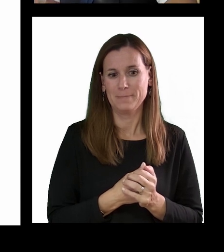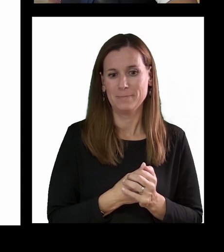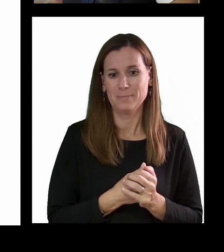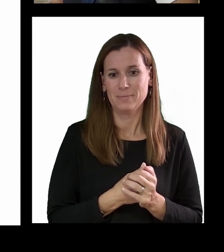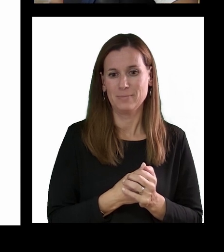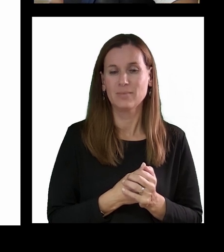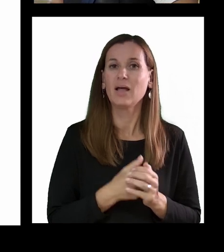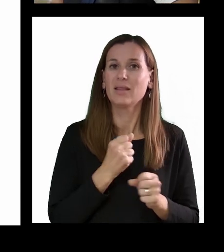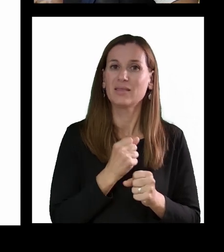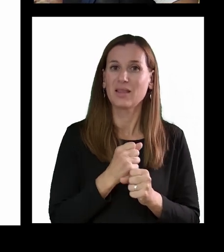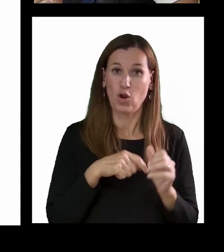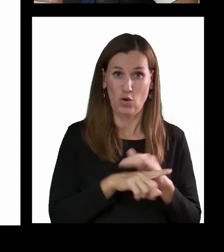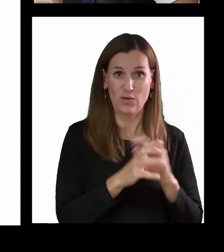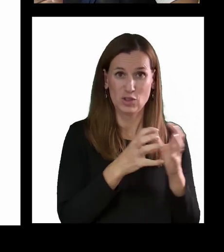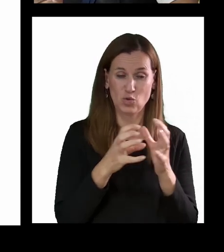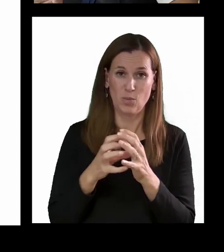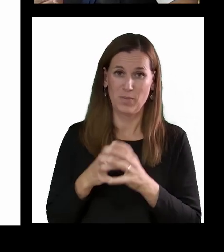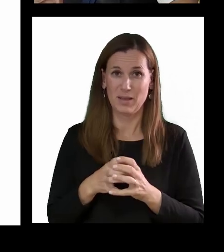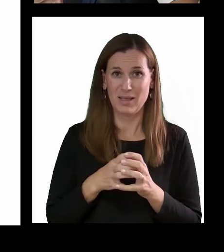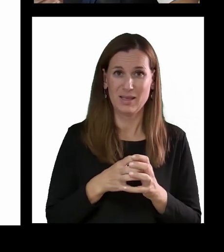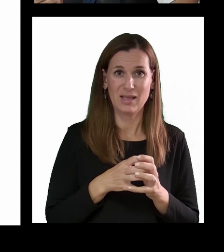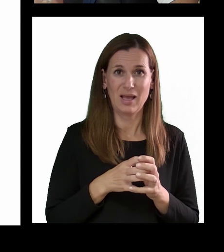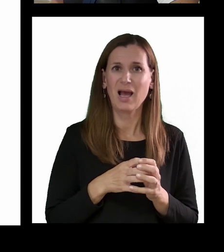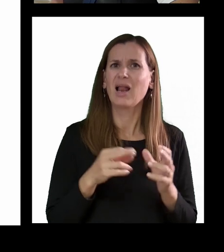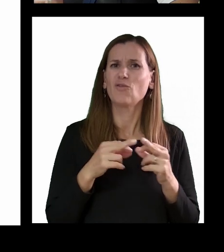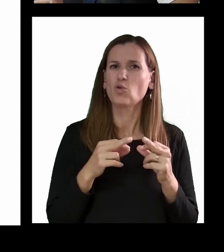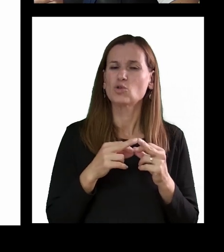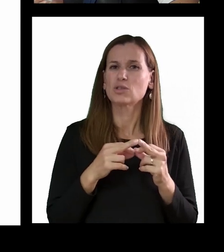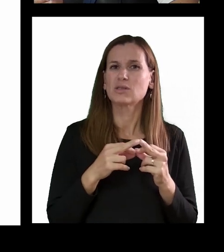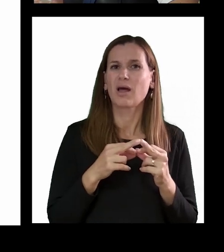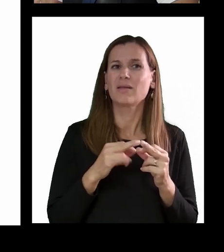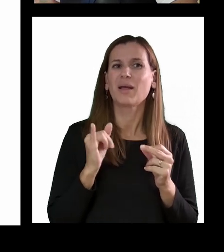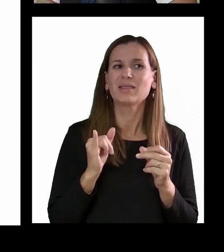group, Alfonso Infante Moro is